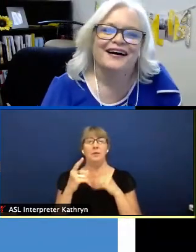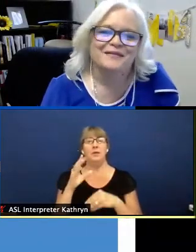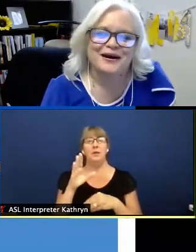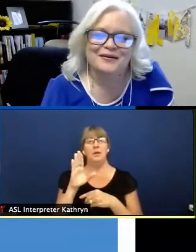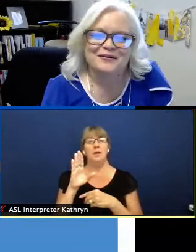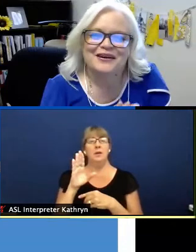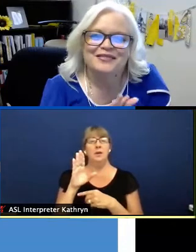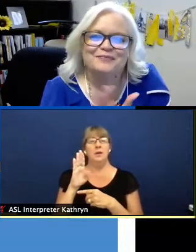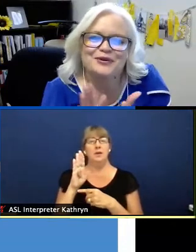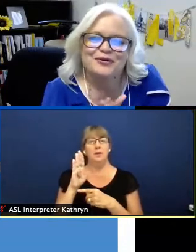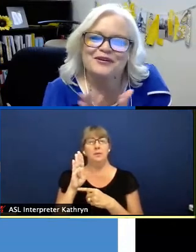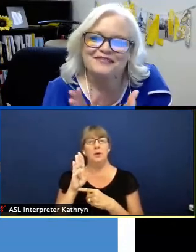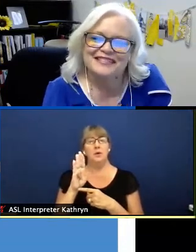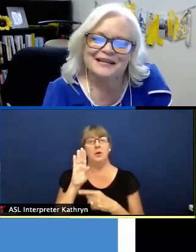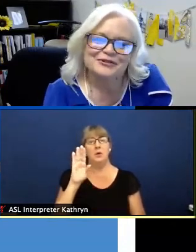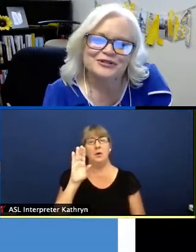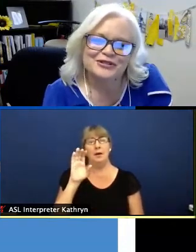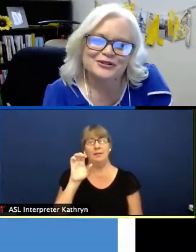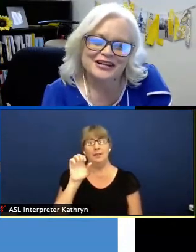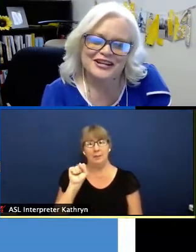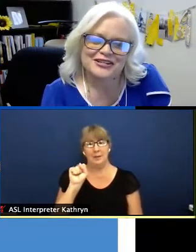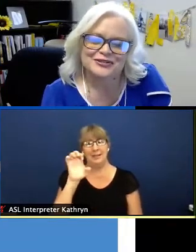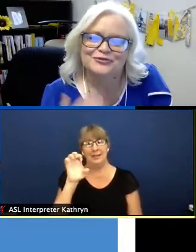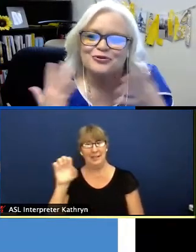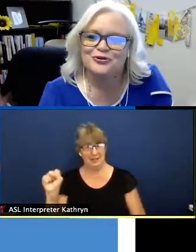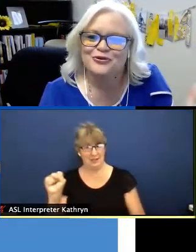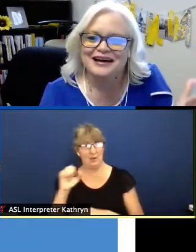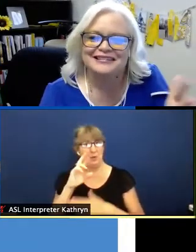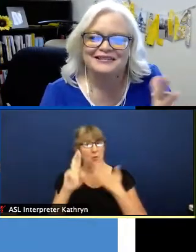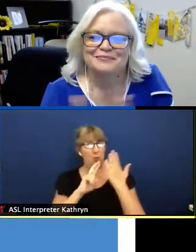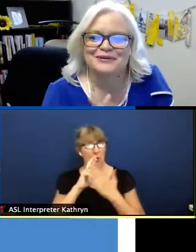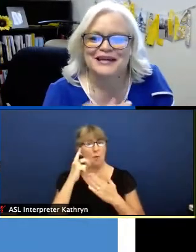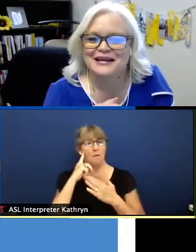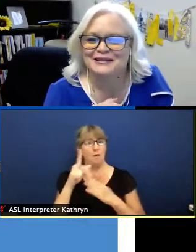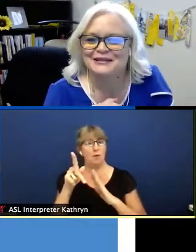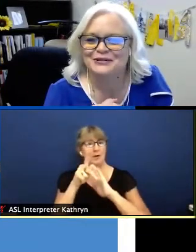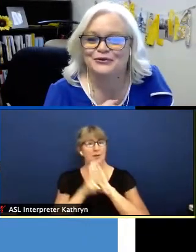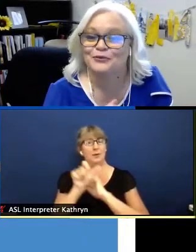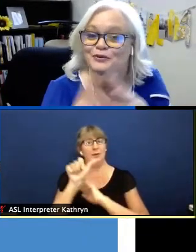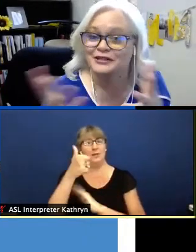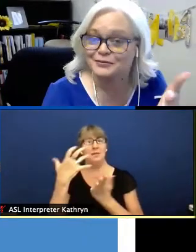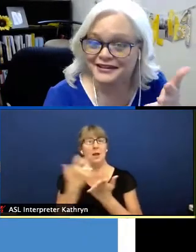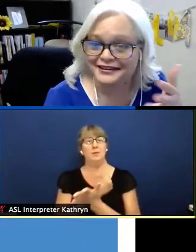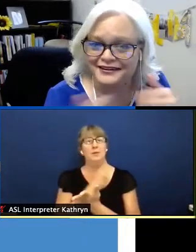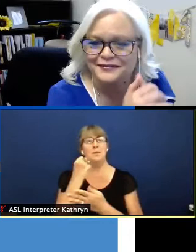about the Bureau of Exceptional Student Education and it's role as it pertains to principle 10 of the